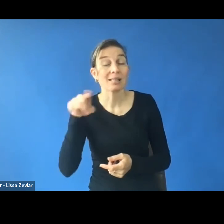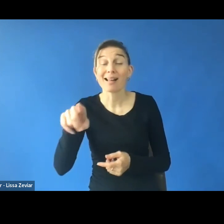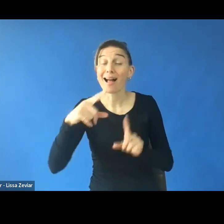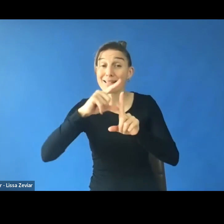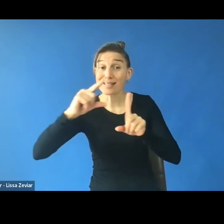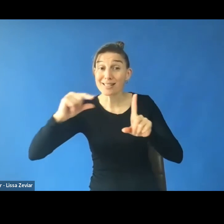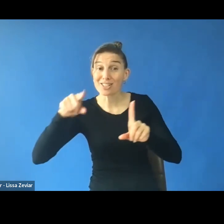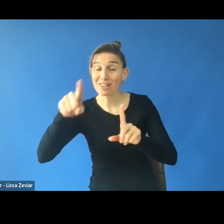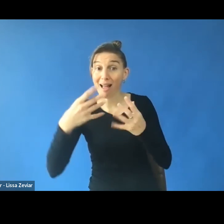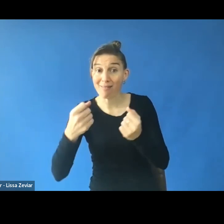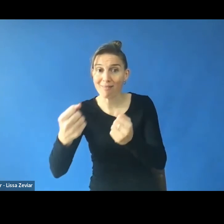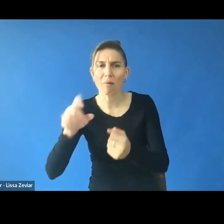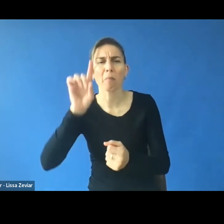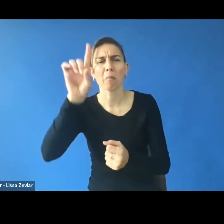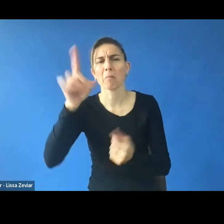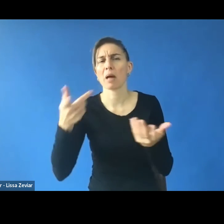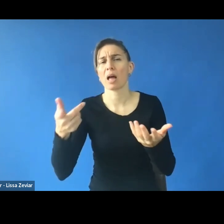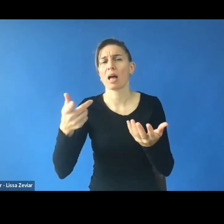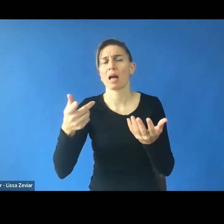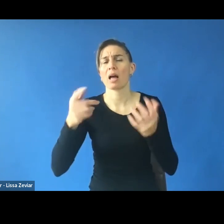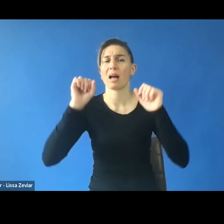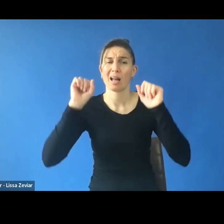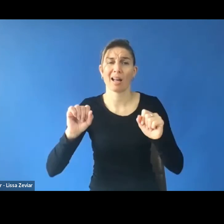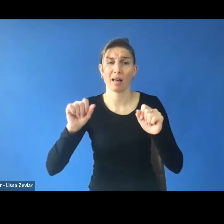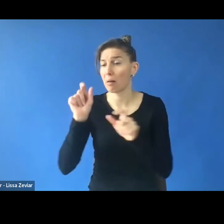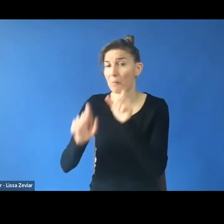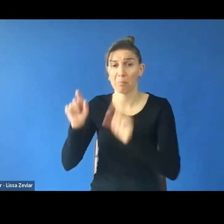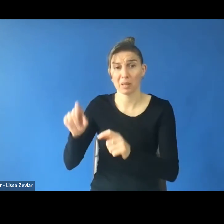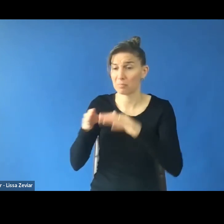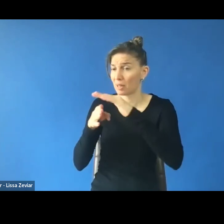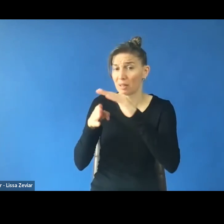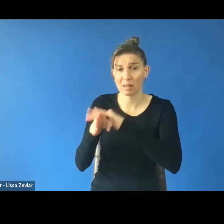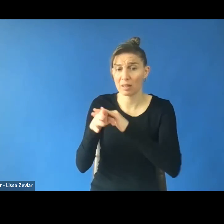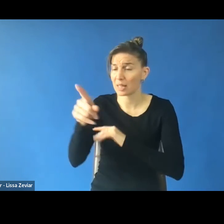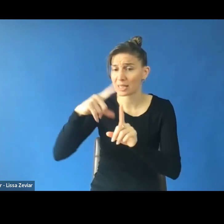Risk related to digital divide data can be minimized.